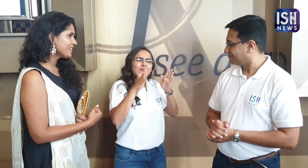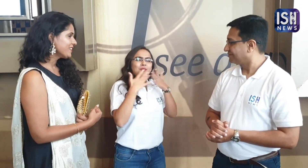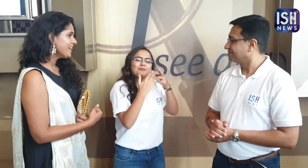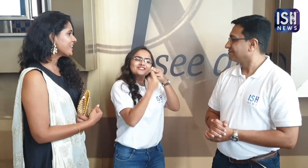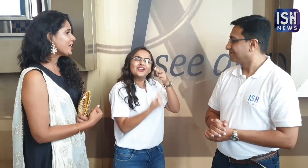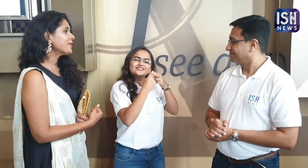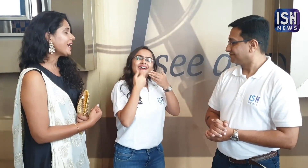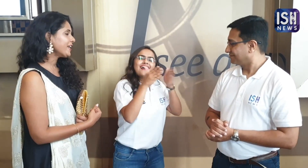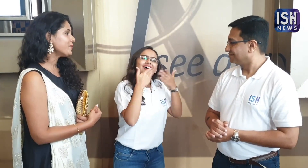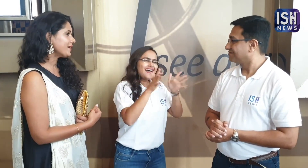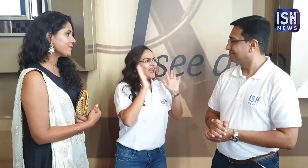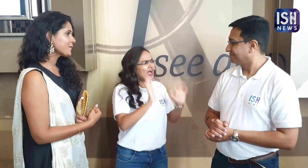It can be anyone.